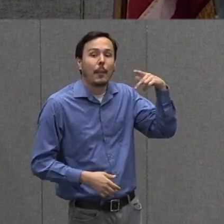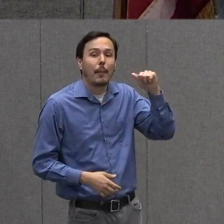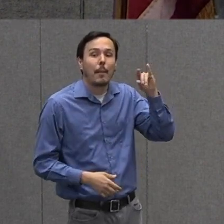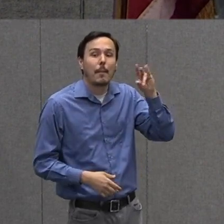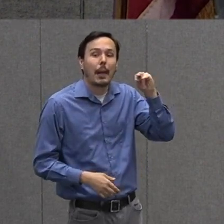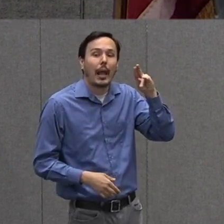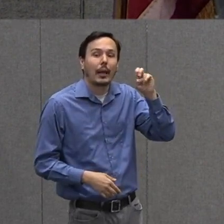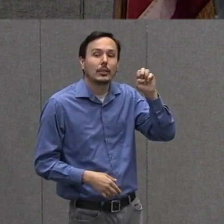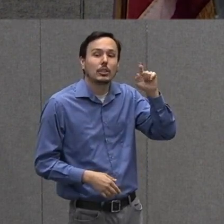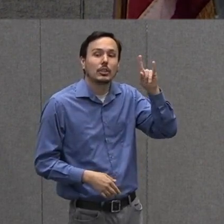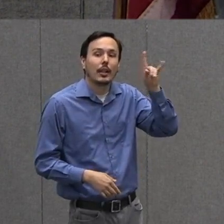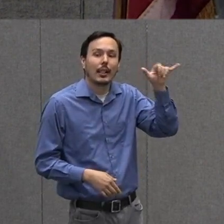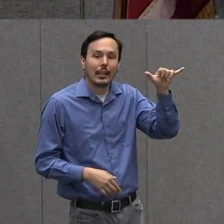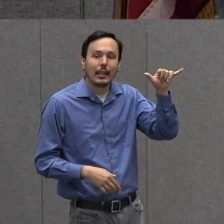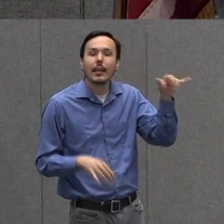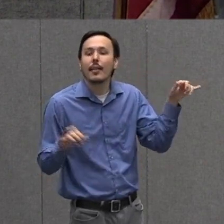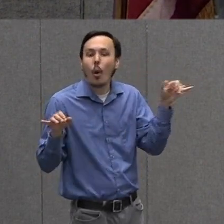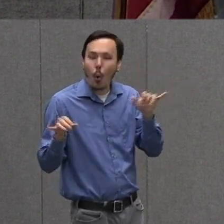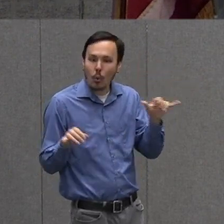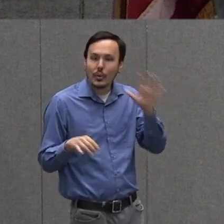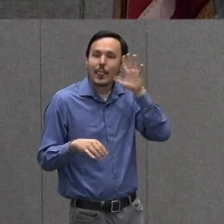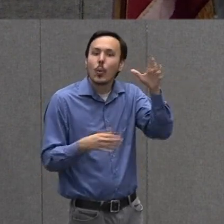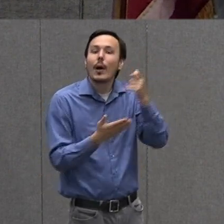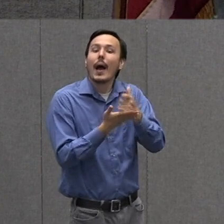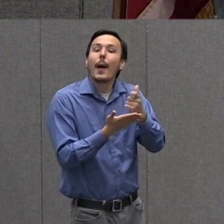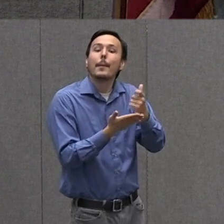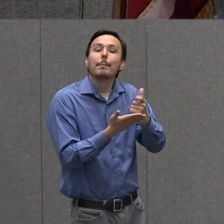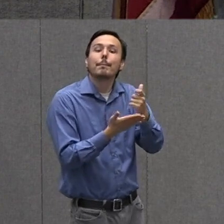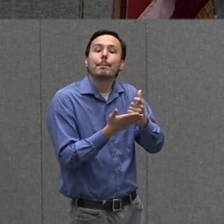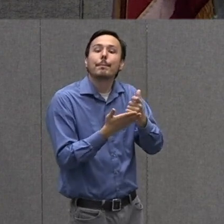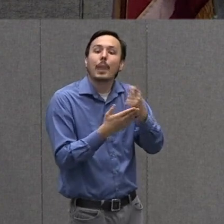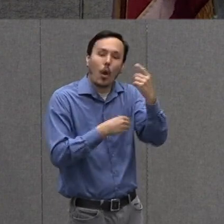and they will help around the world.